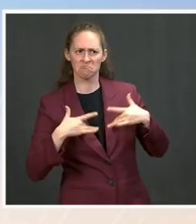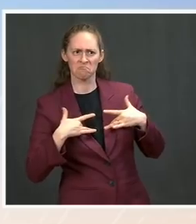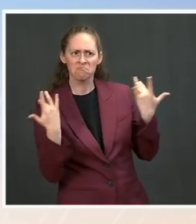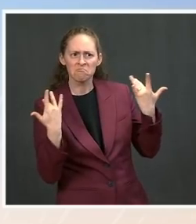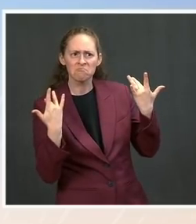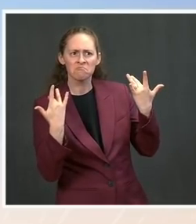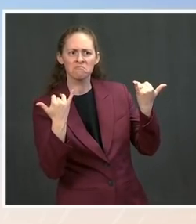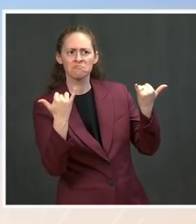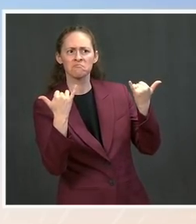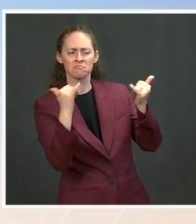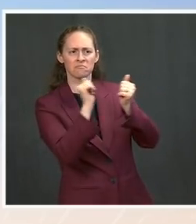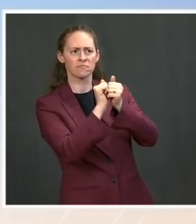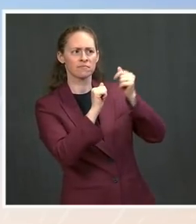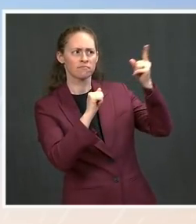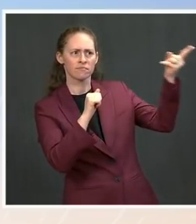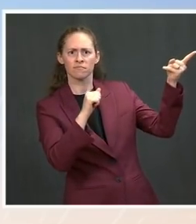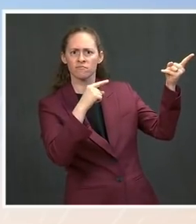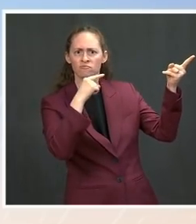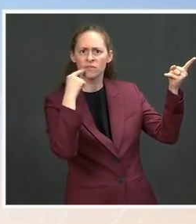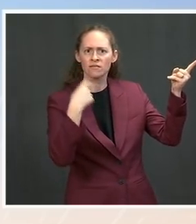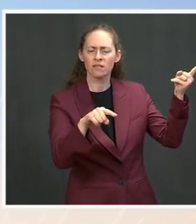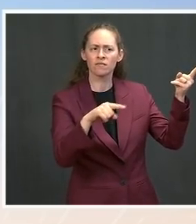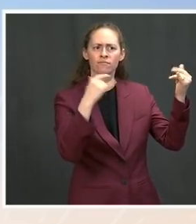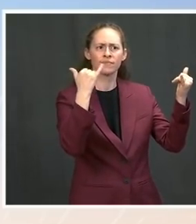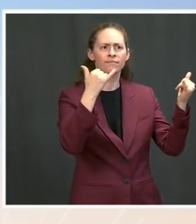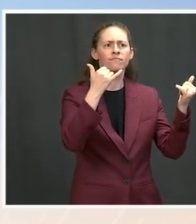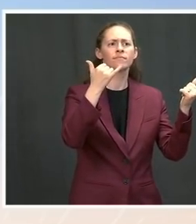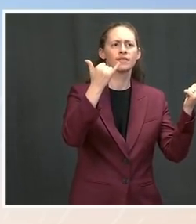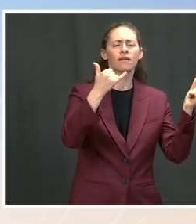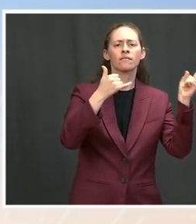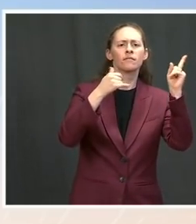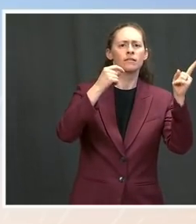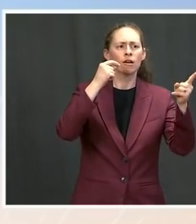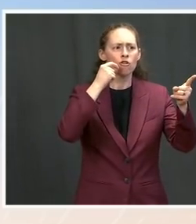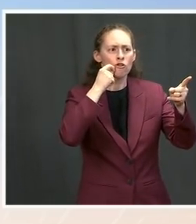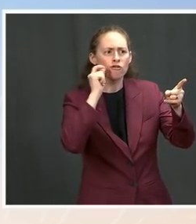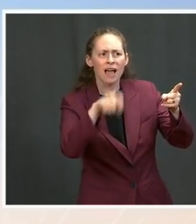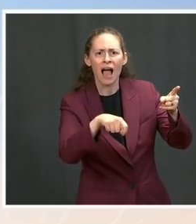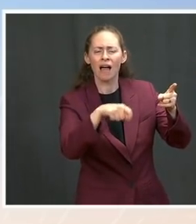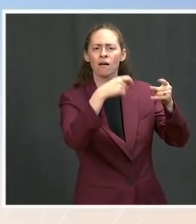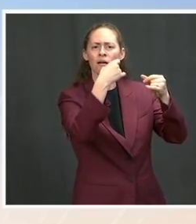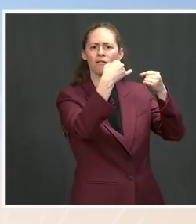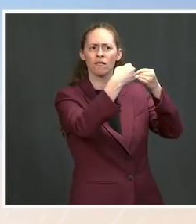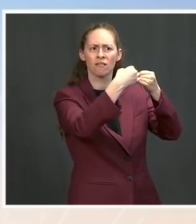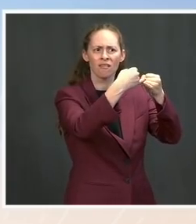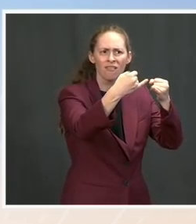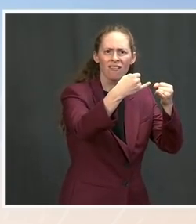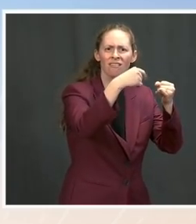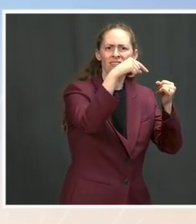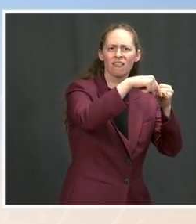at the Ukrainian border? How do you have a stable and predictable relationship? Ms. Psaki: Well, our relationship with Russia